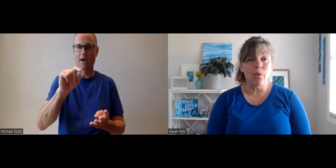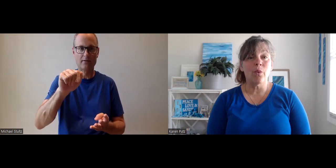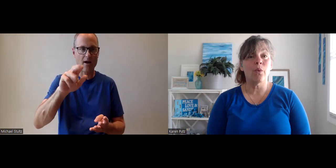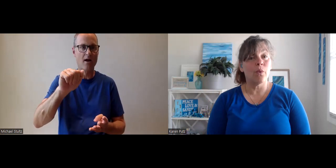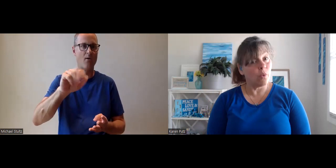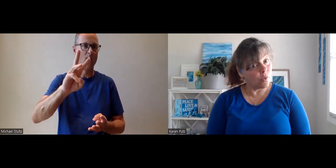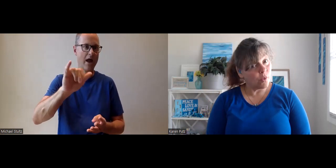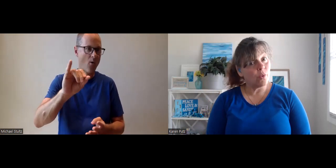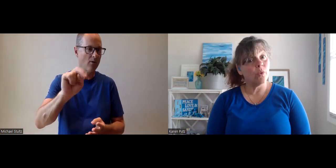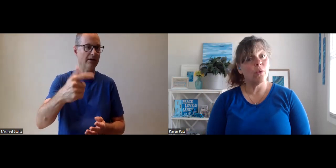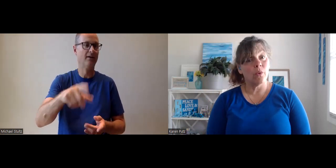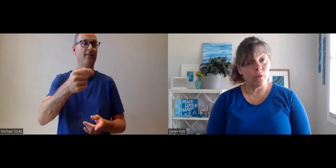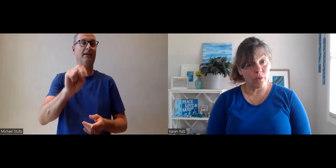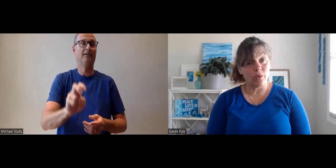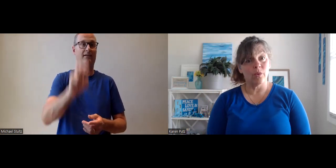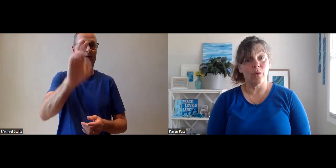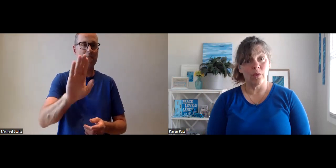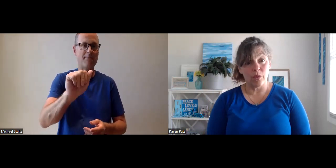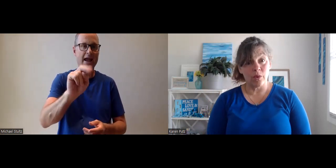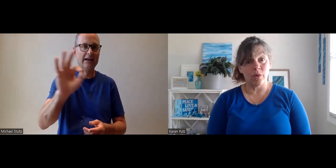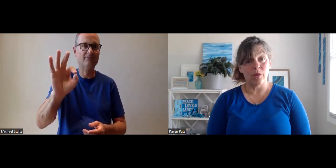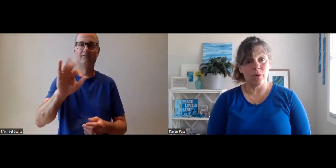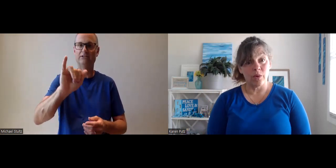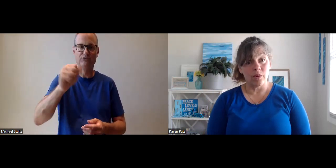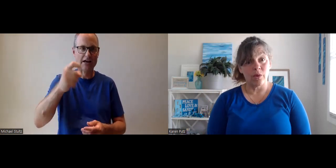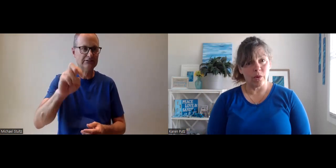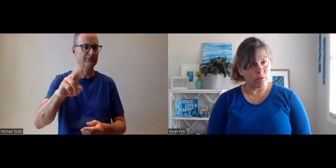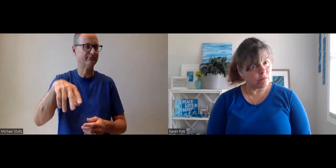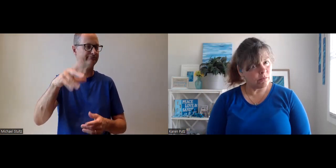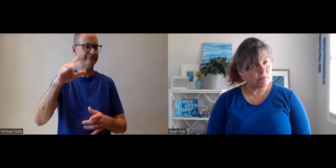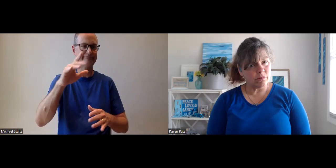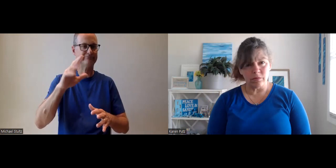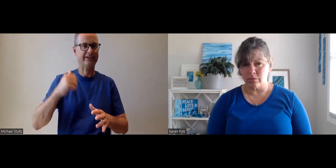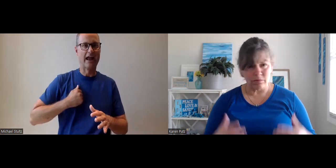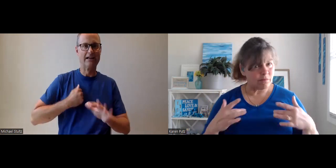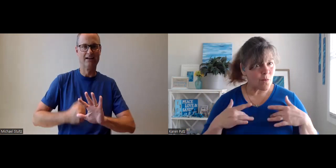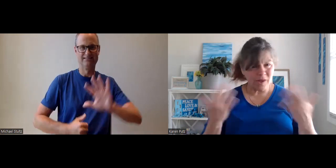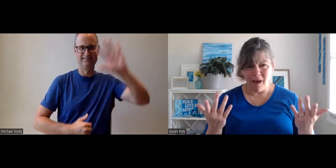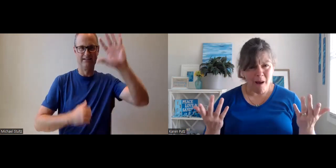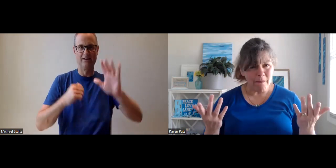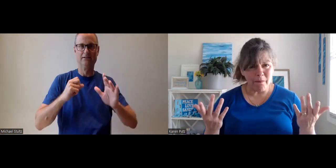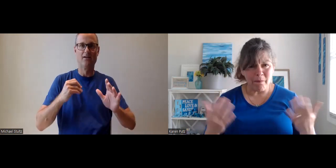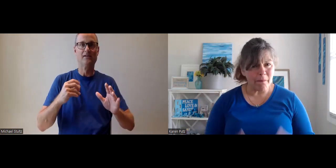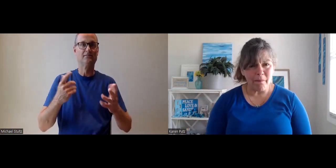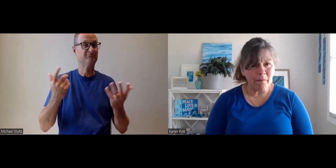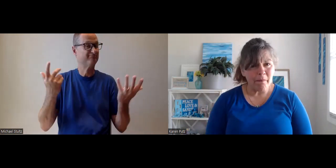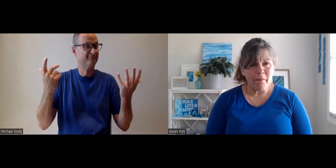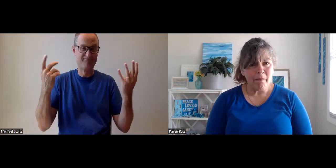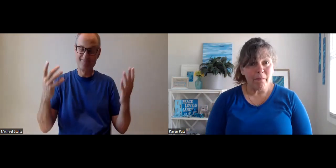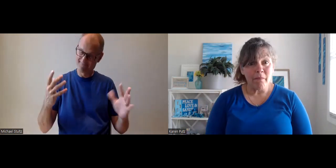It takes amount of patience and it tastes the amount of tries to take the fight of birds.